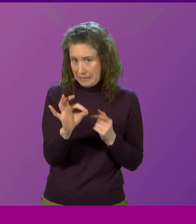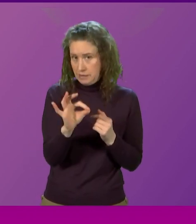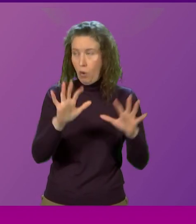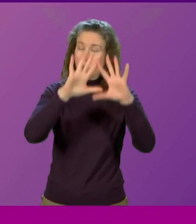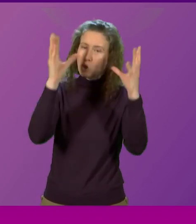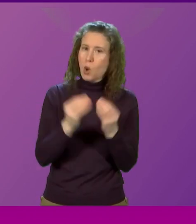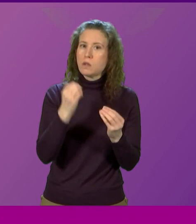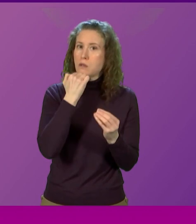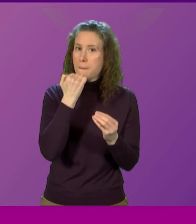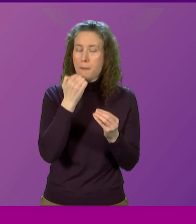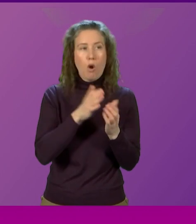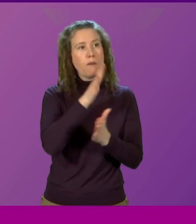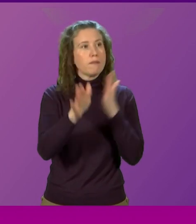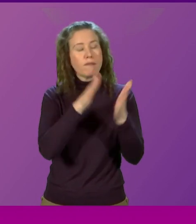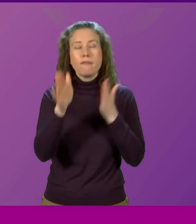number of shifts in that period.